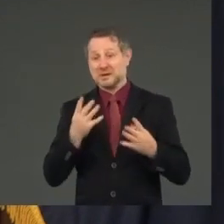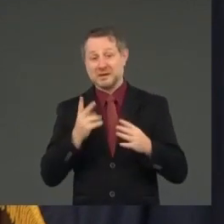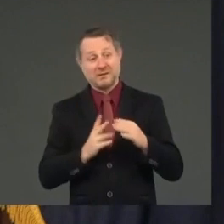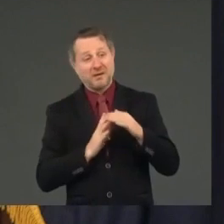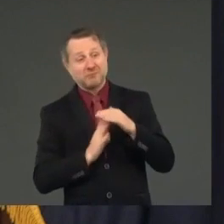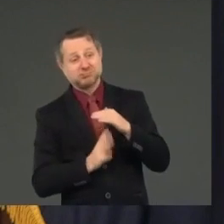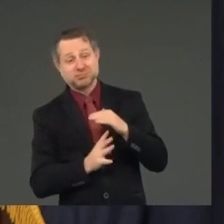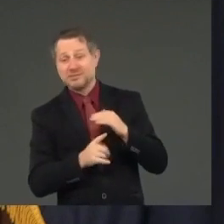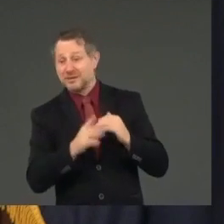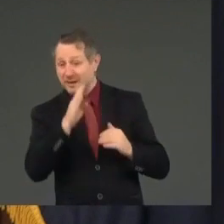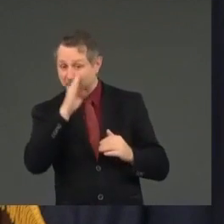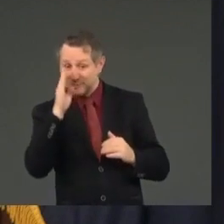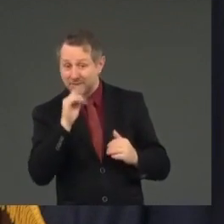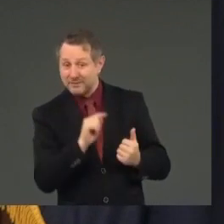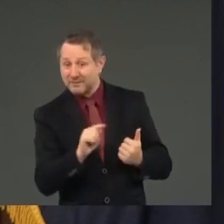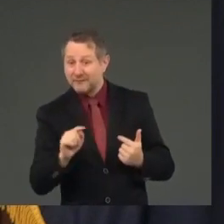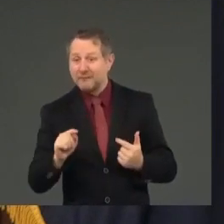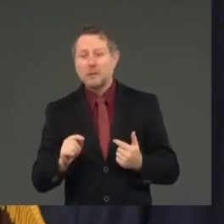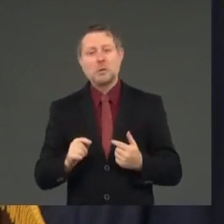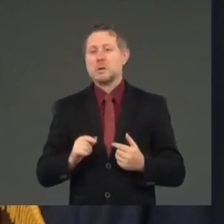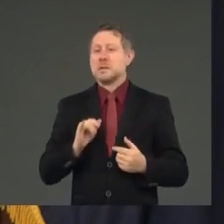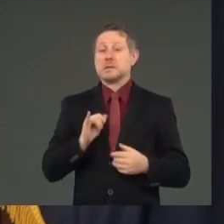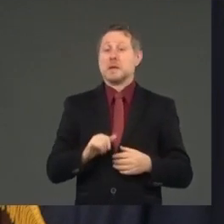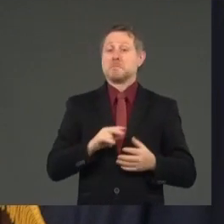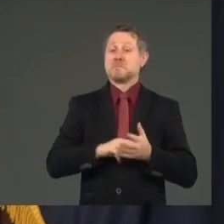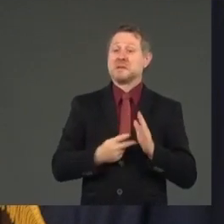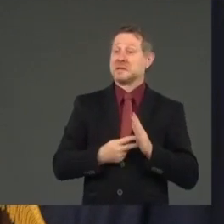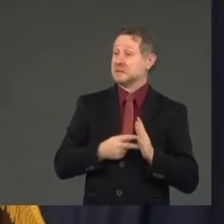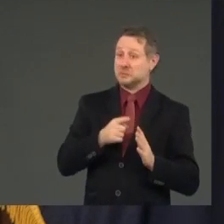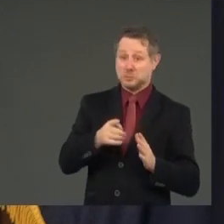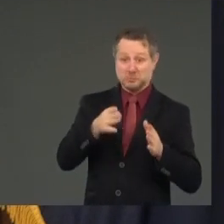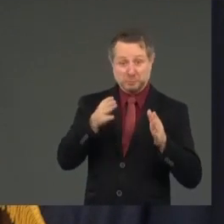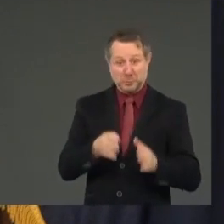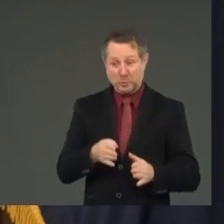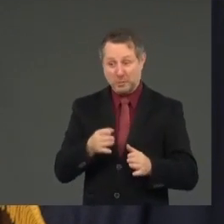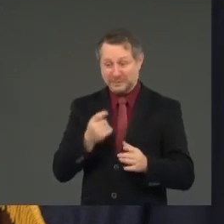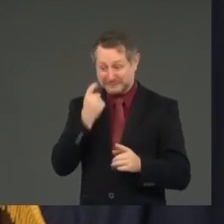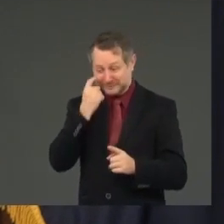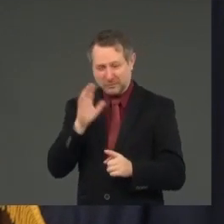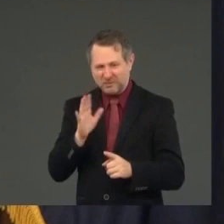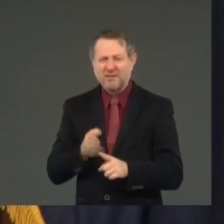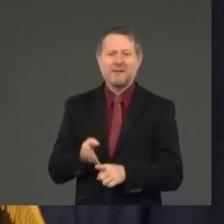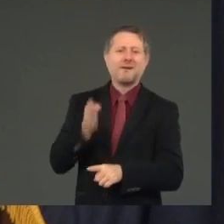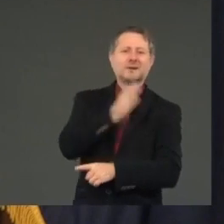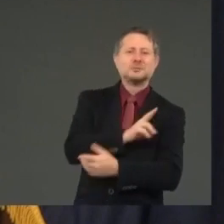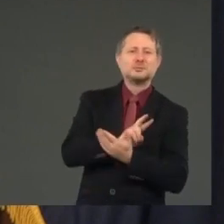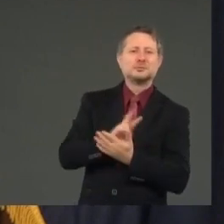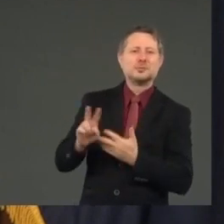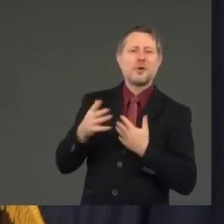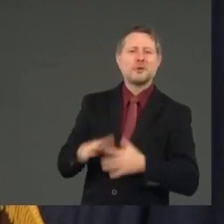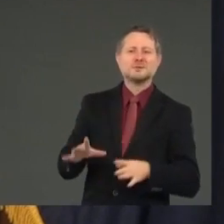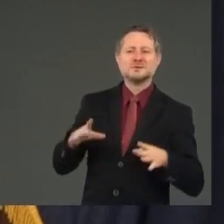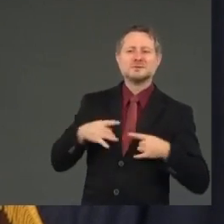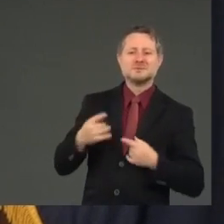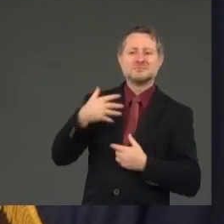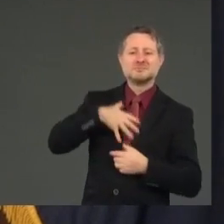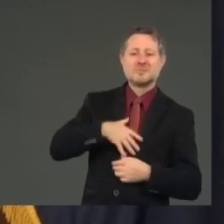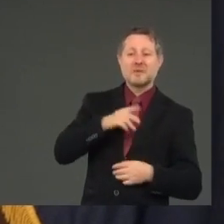COUNTRIES, ET CETERA. THE HOSPITALIZATION RATE, THEY WILL TELL YOU, IS ACTUALLY THE